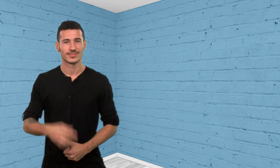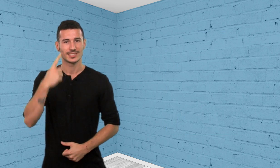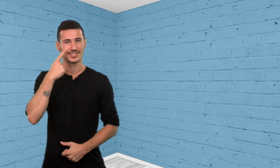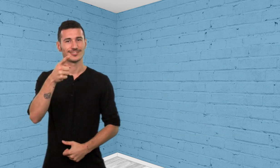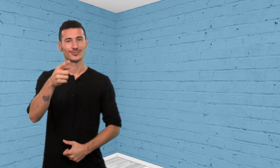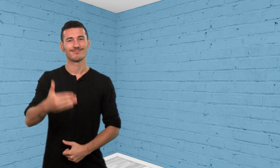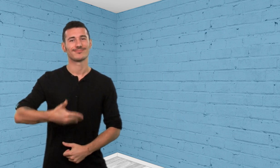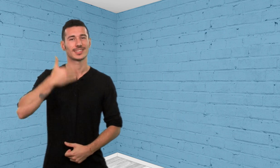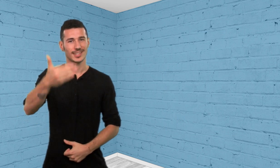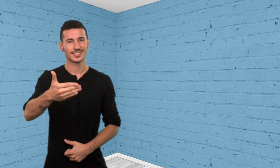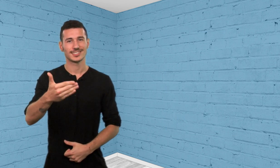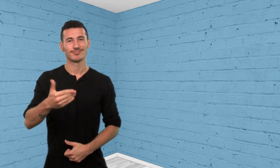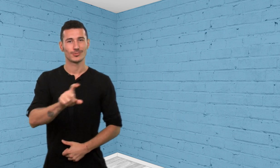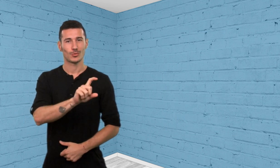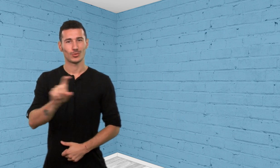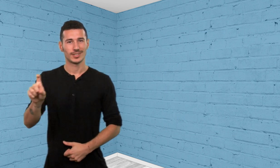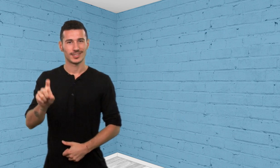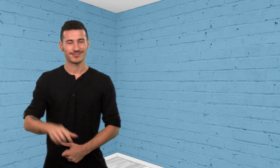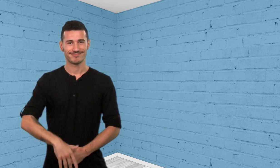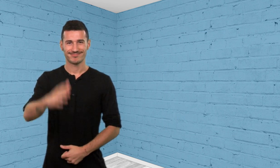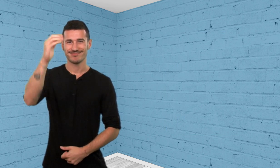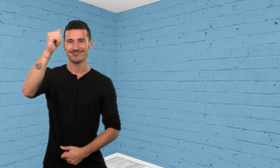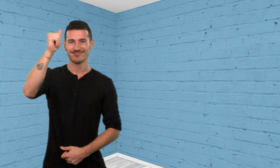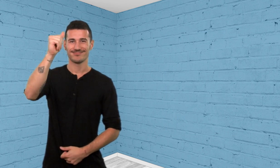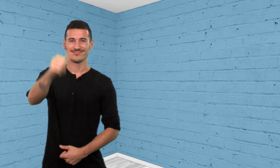See you next week!